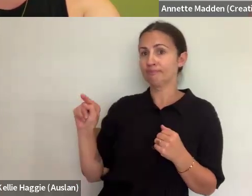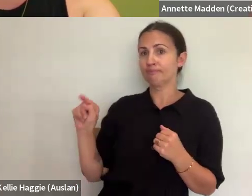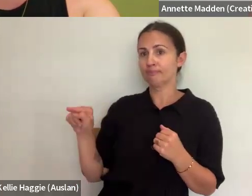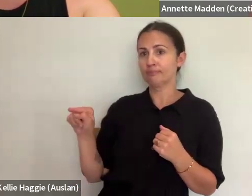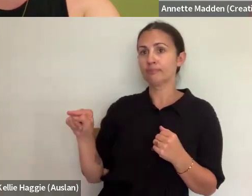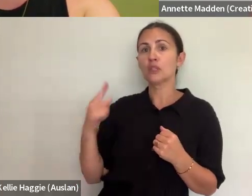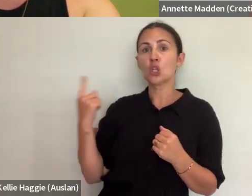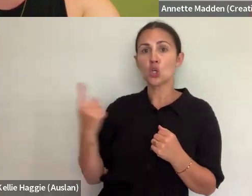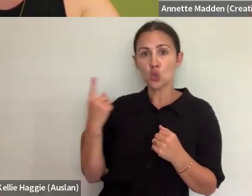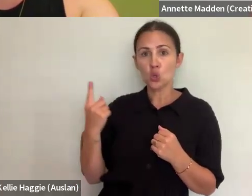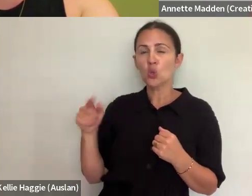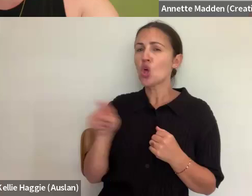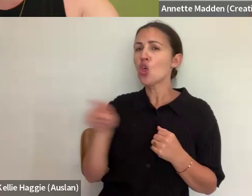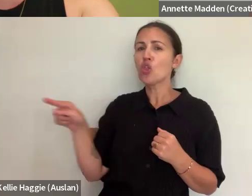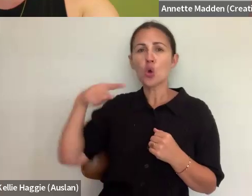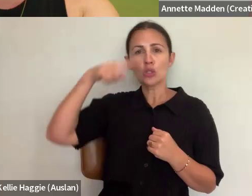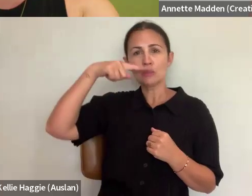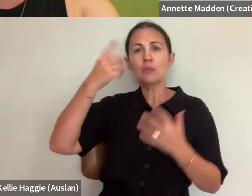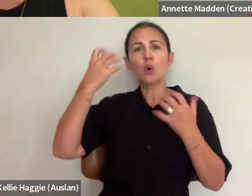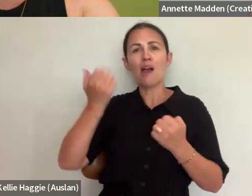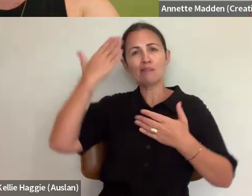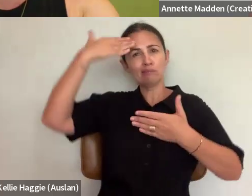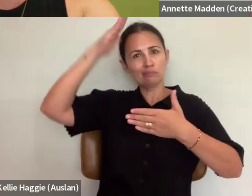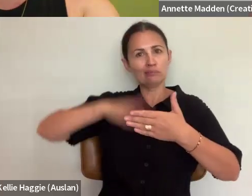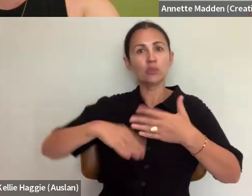assess the applications. In this case,